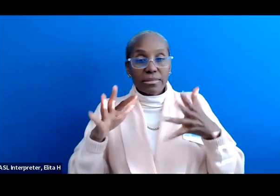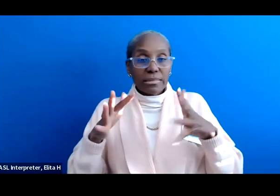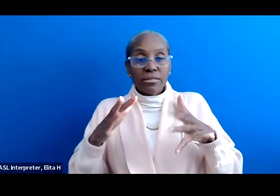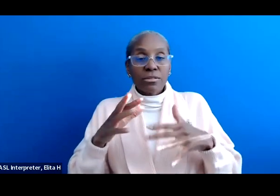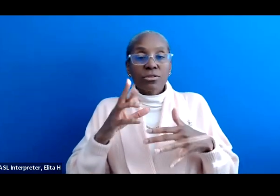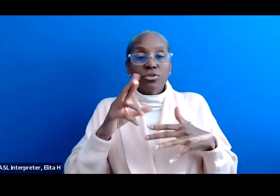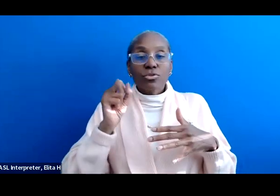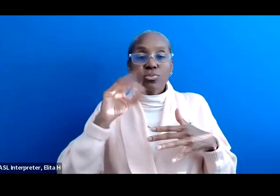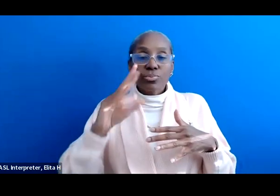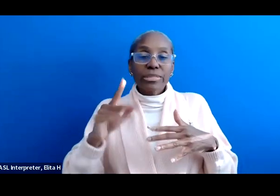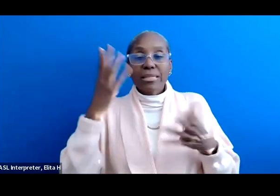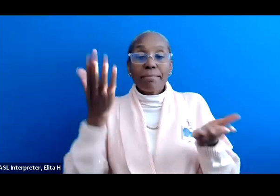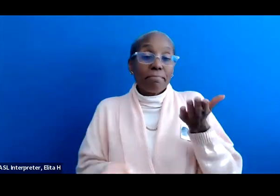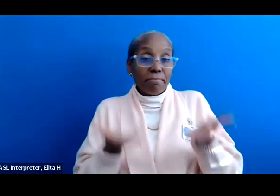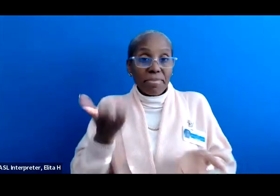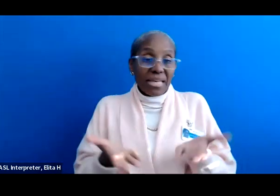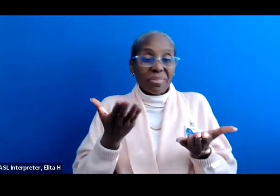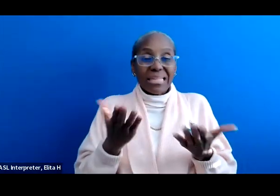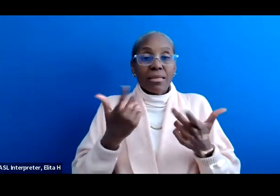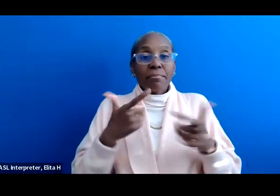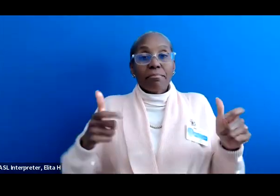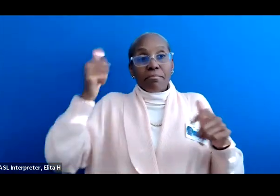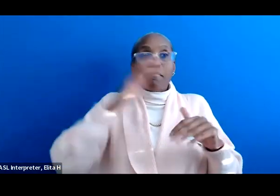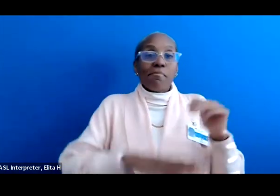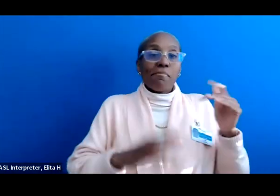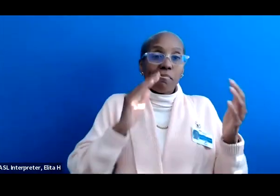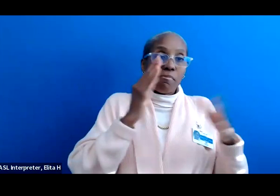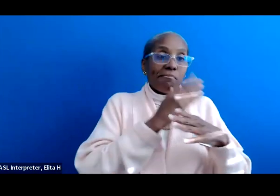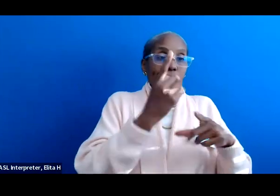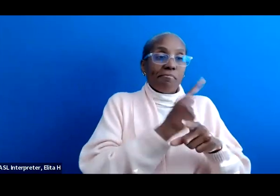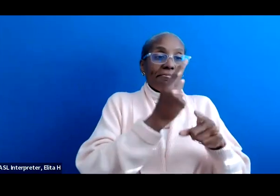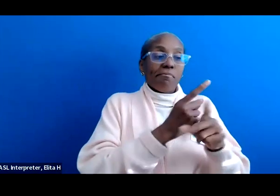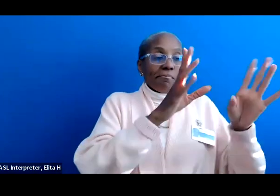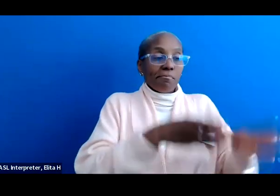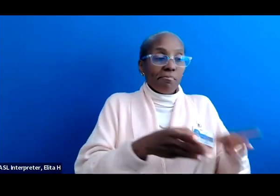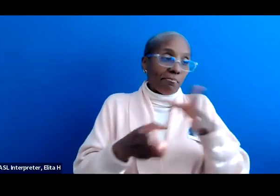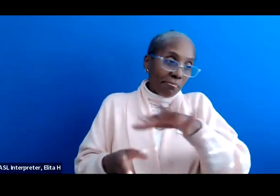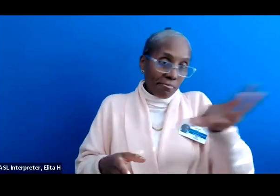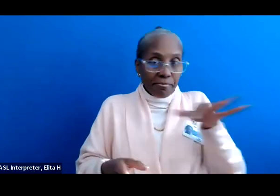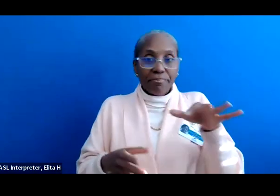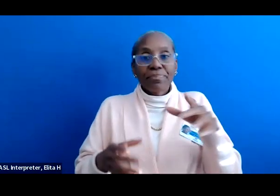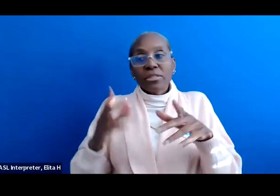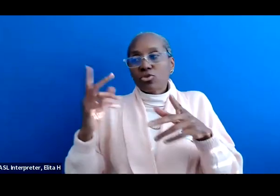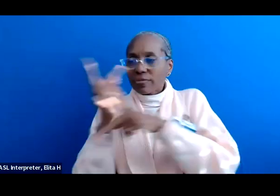a little bit greater than for the average person out there. Weigh all those risks and balances.